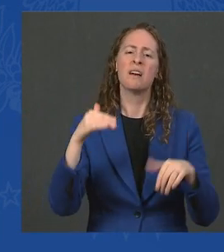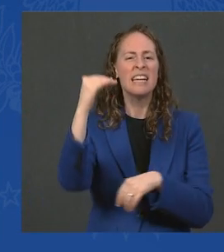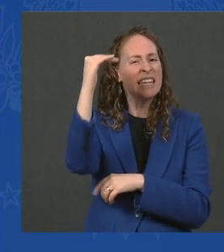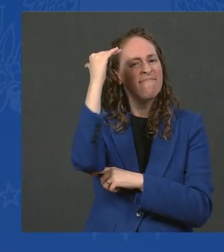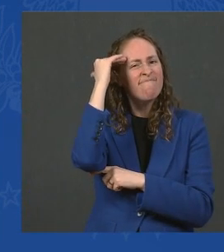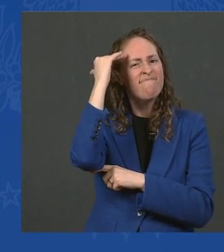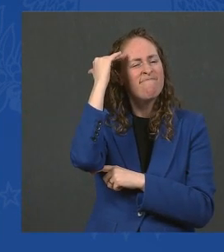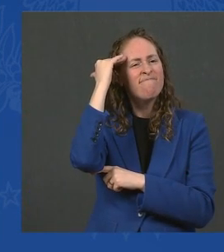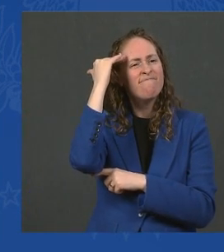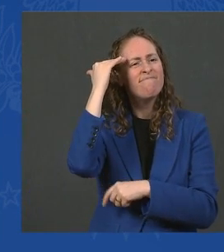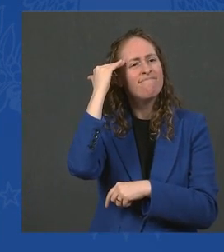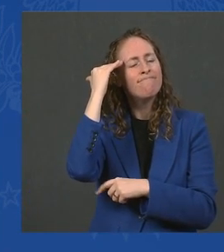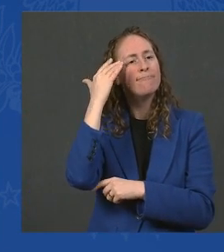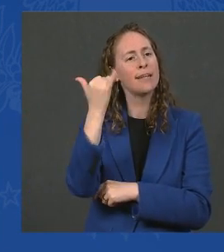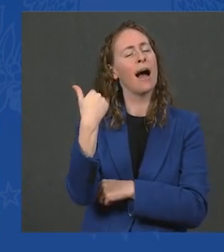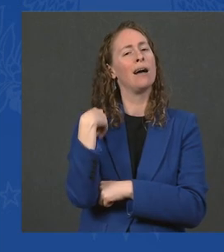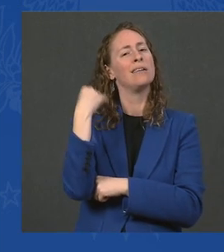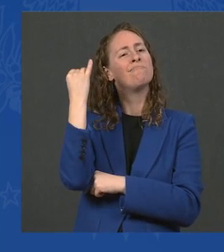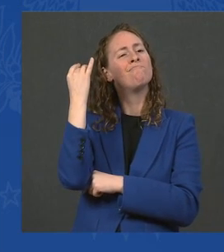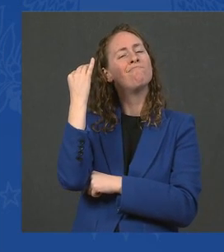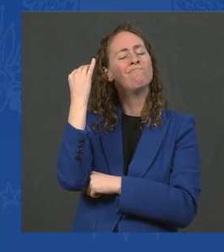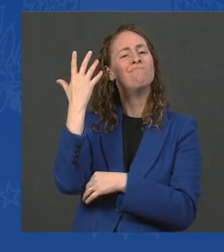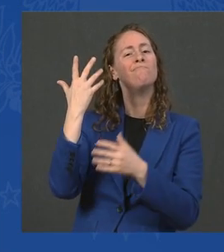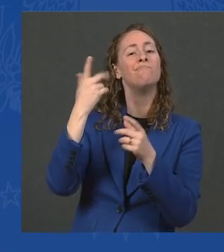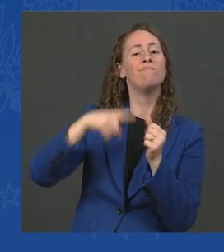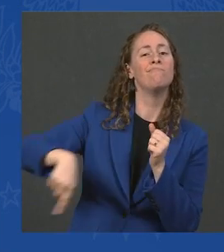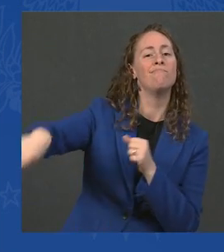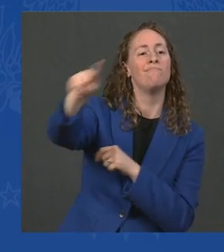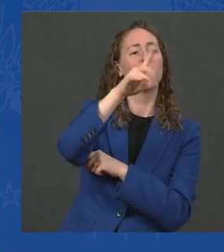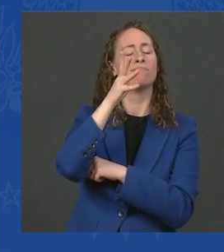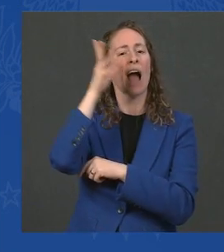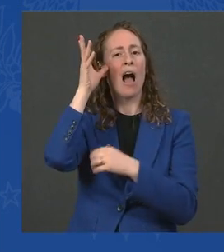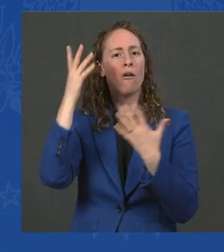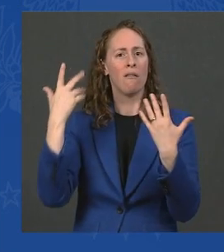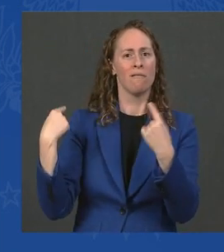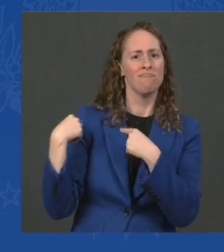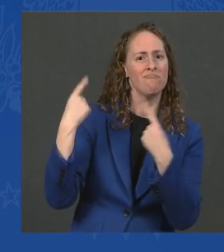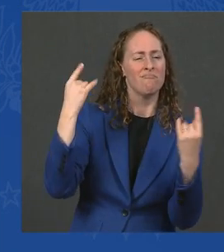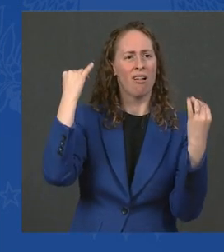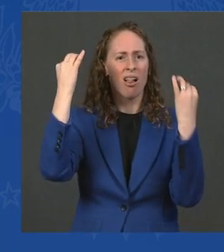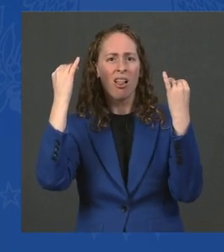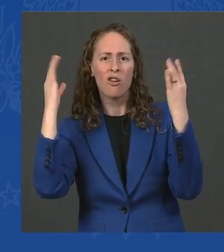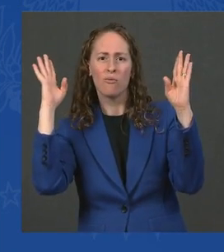I've talked to since the start of this pandemic, worried about the loss of learning of their child,